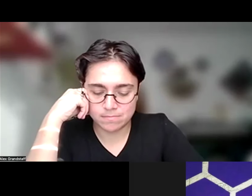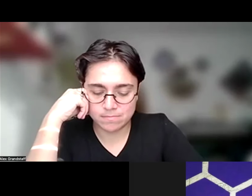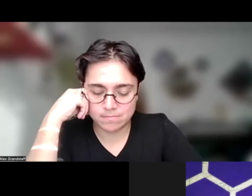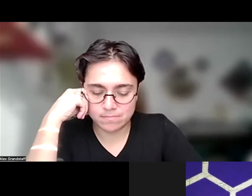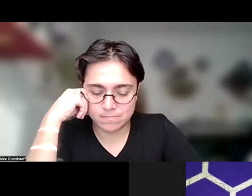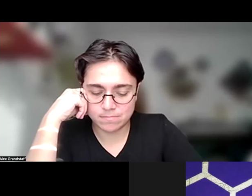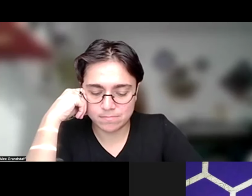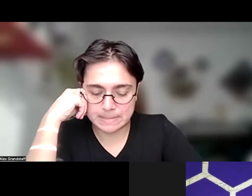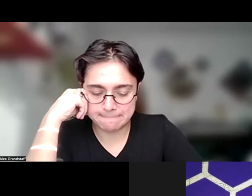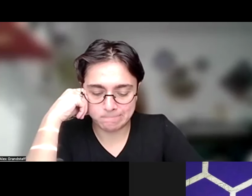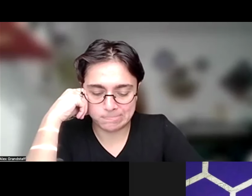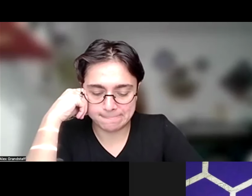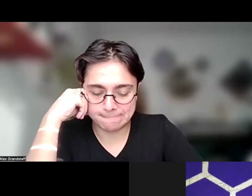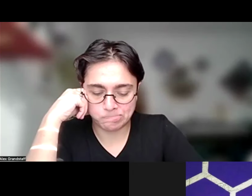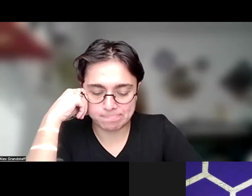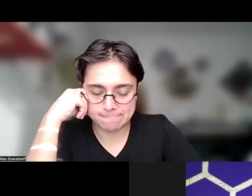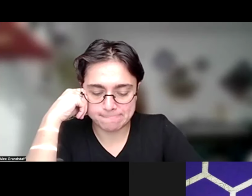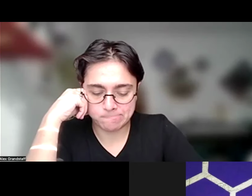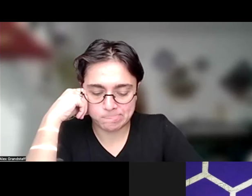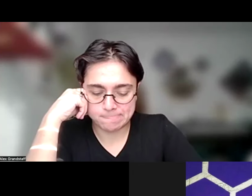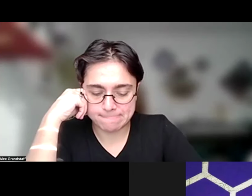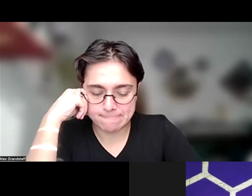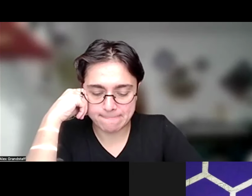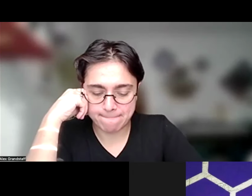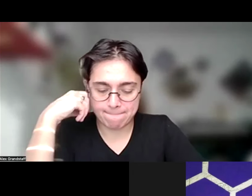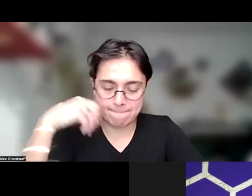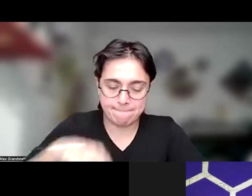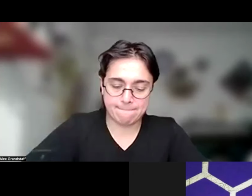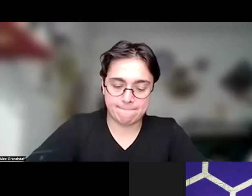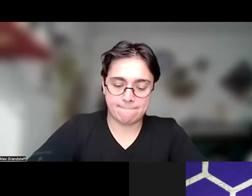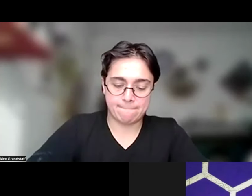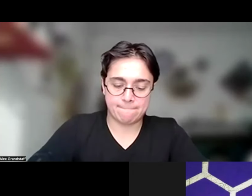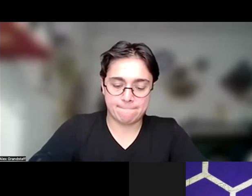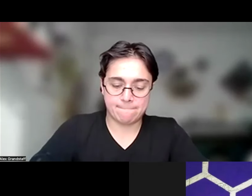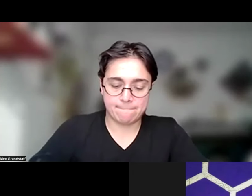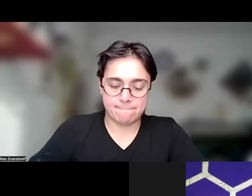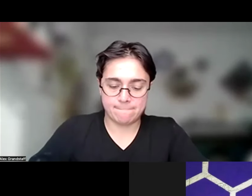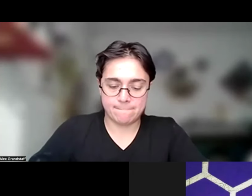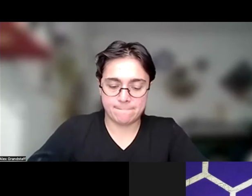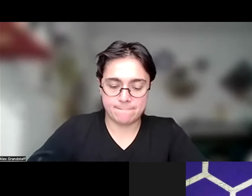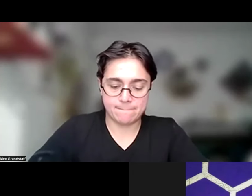videos. Folks who know how to communicate on social media and get to the most